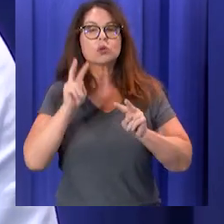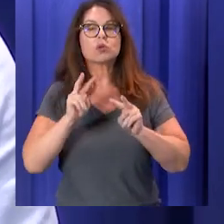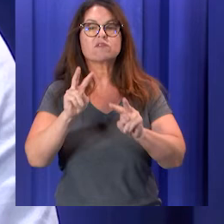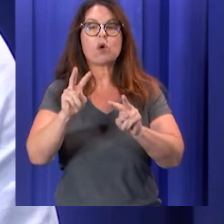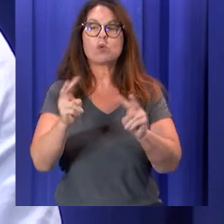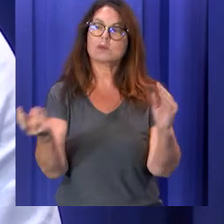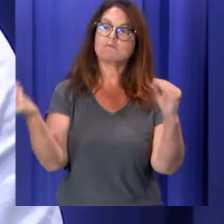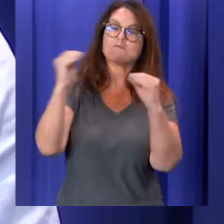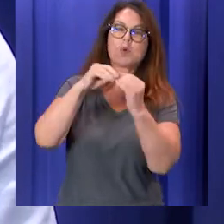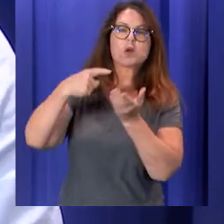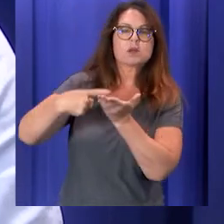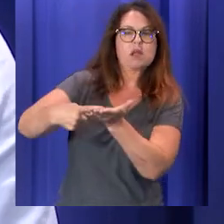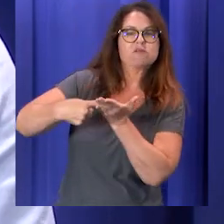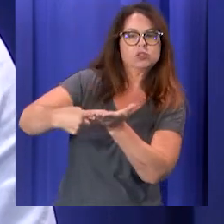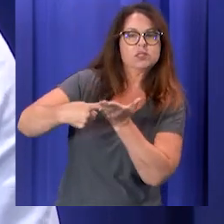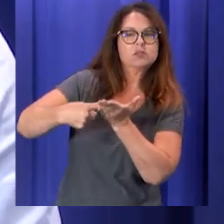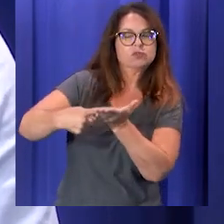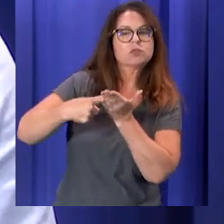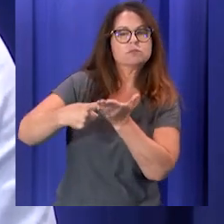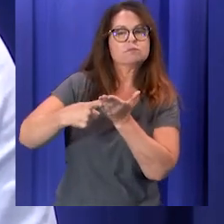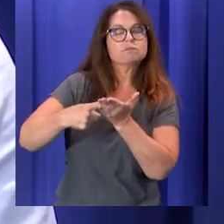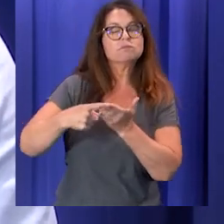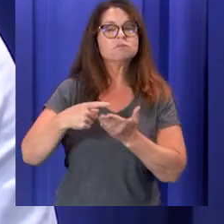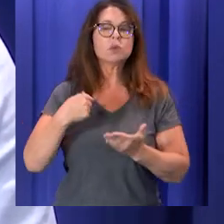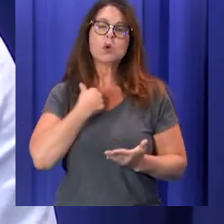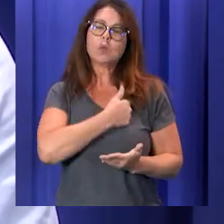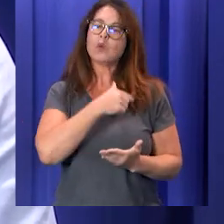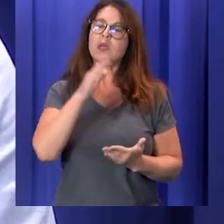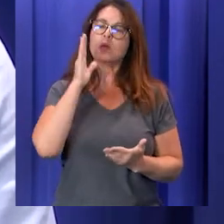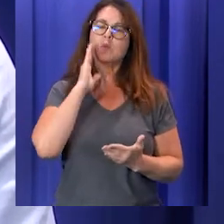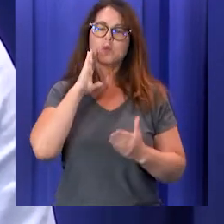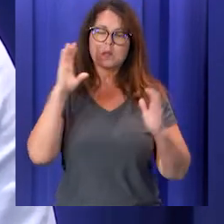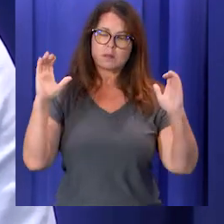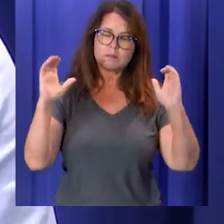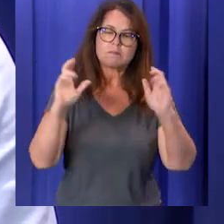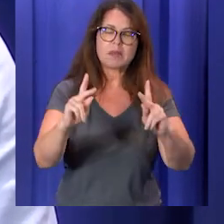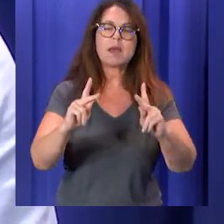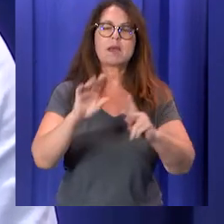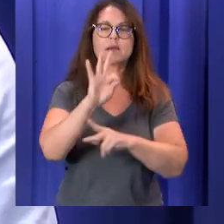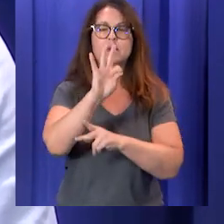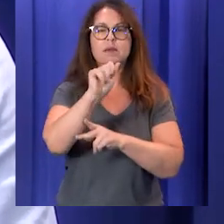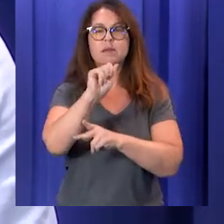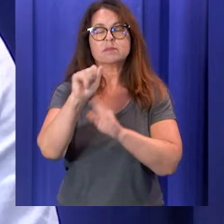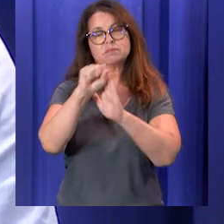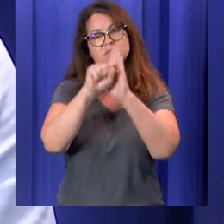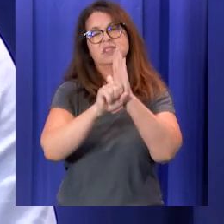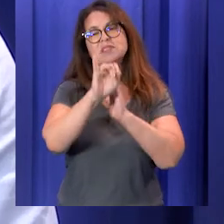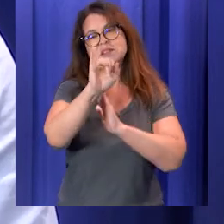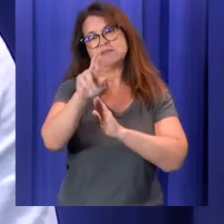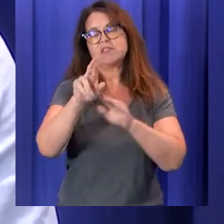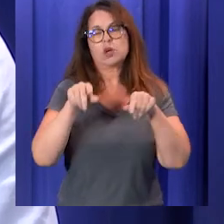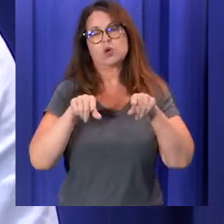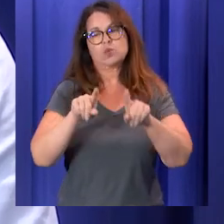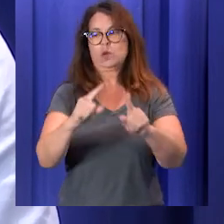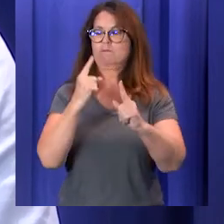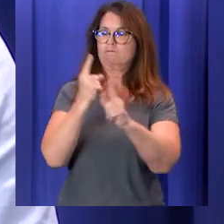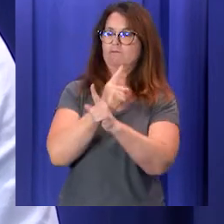And we will return to the fair when we feel that it is safe and appropriate for everyone. Finally, just as a reminder,